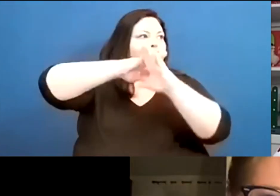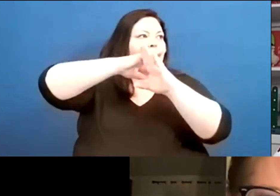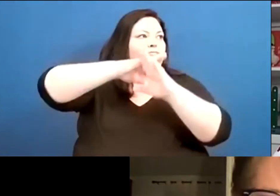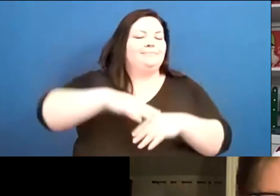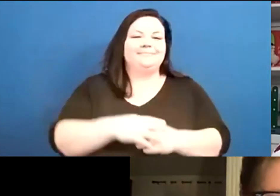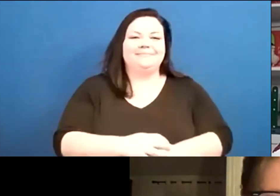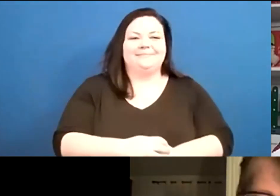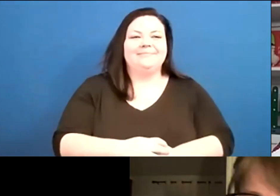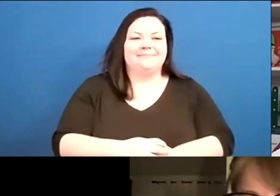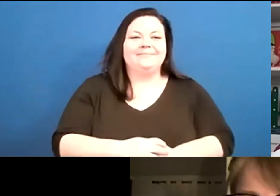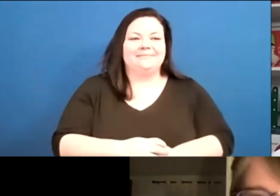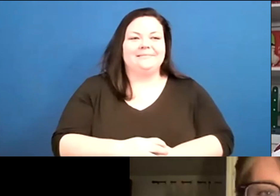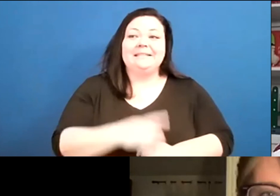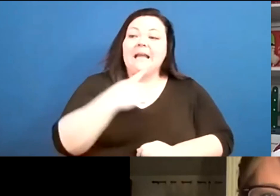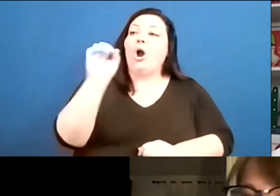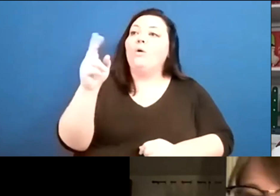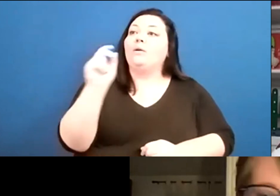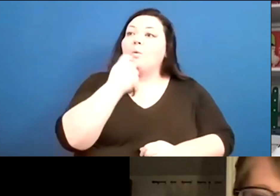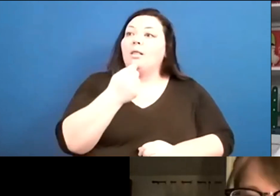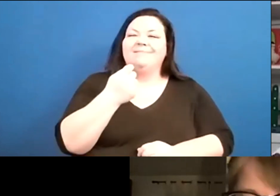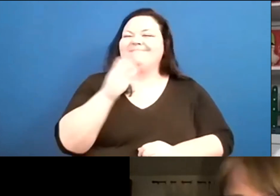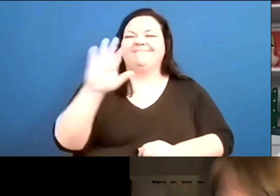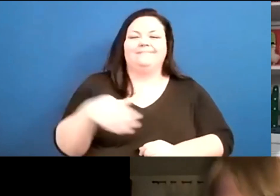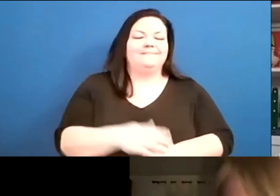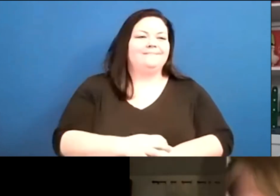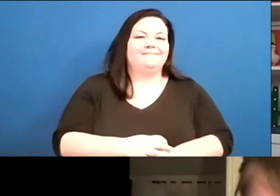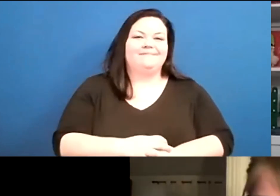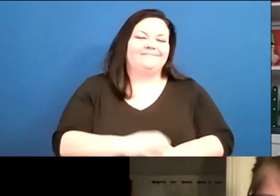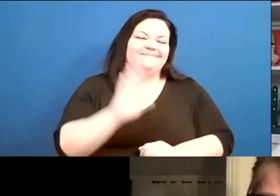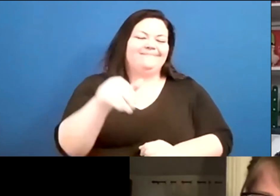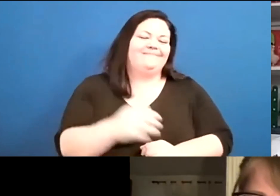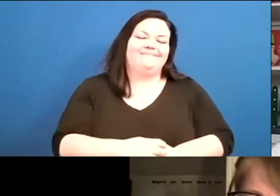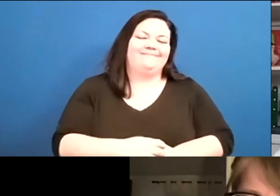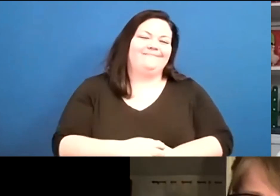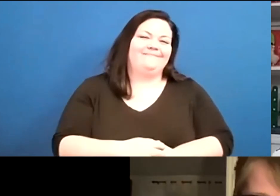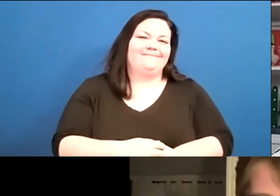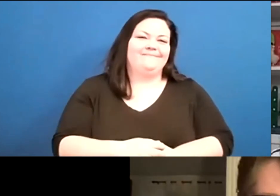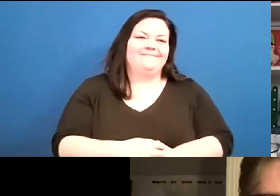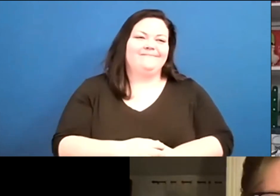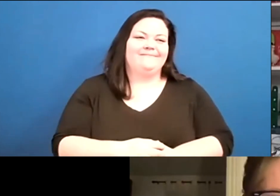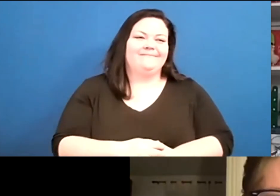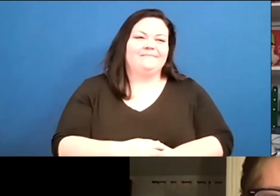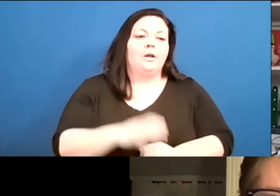Yeah, it's like, okay cool, no. No, no. Or you like tried to tell yourself